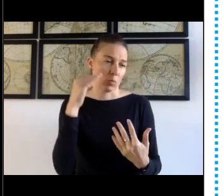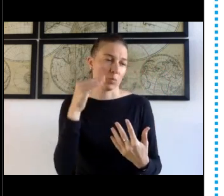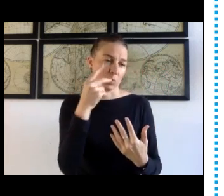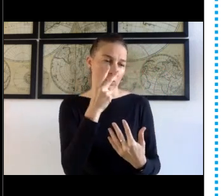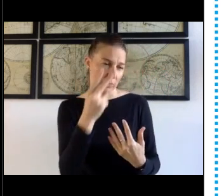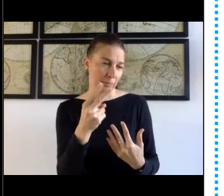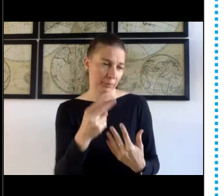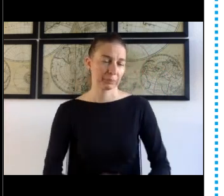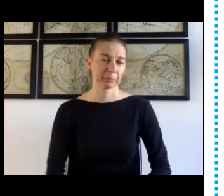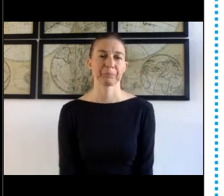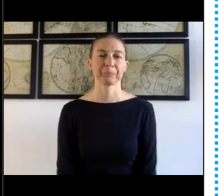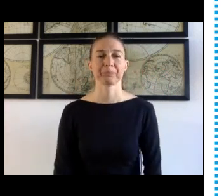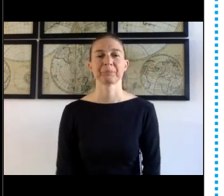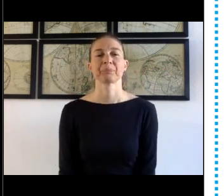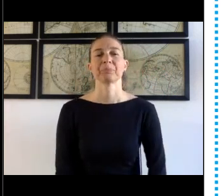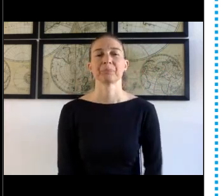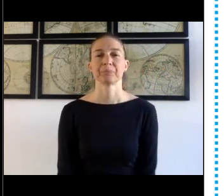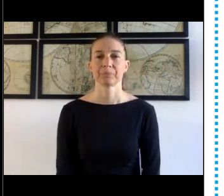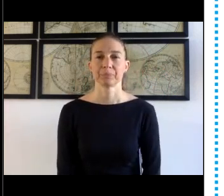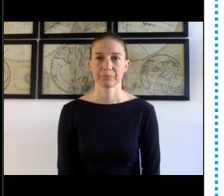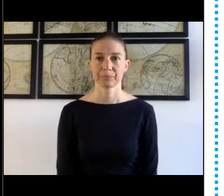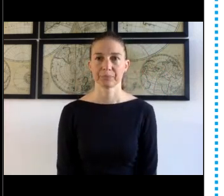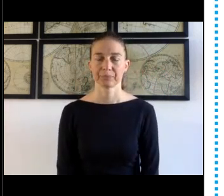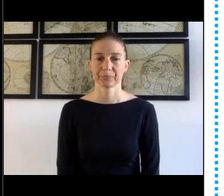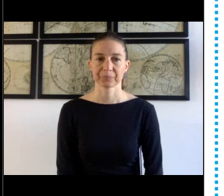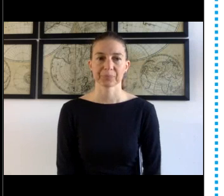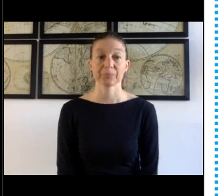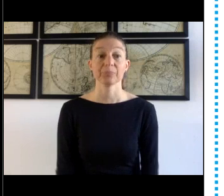So the next regulation is regulation 889.